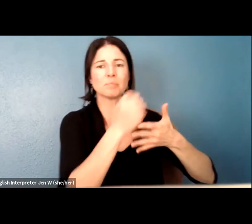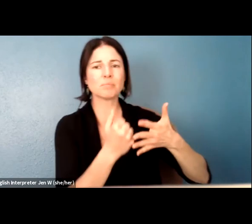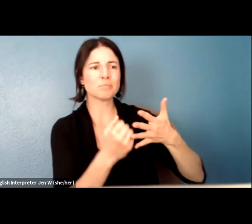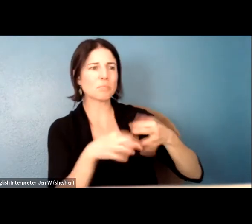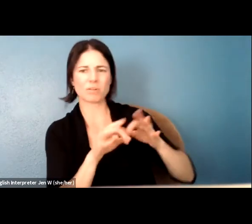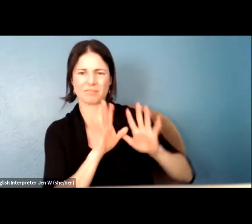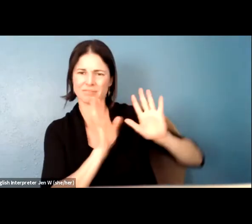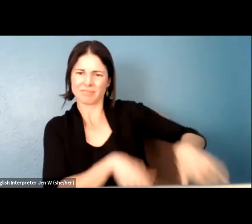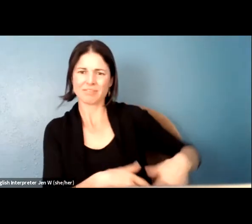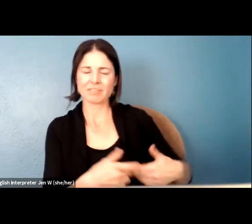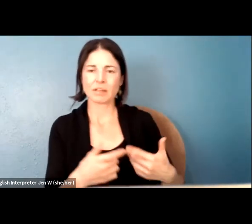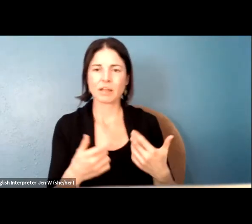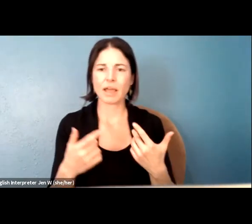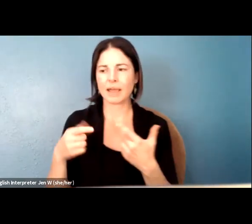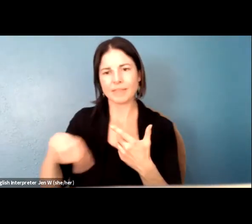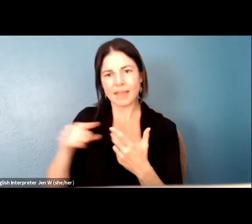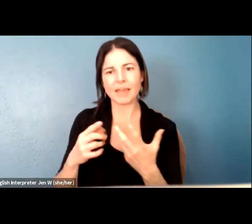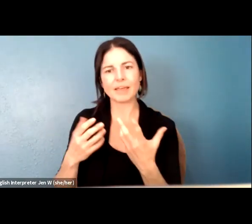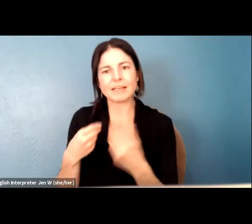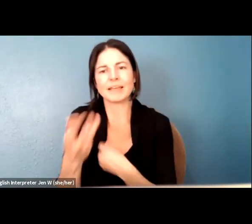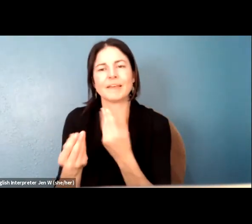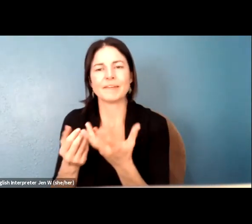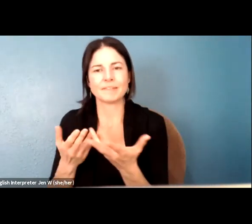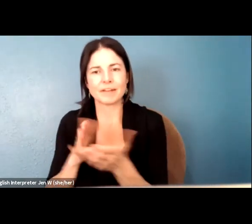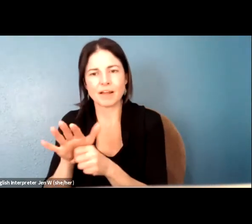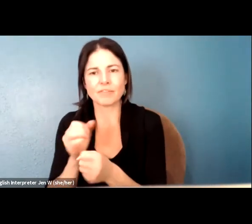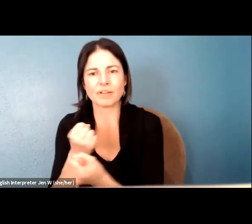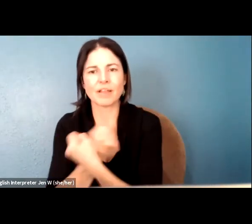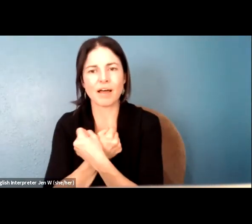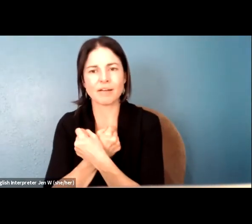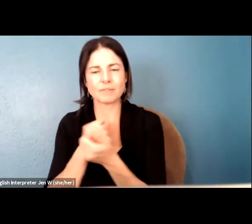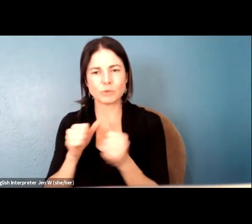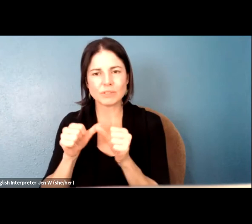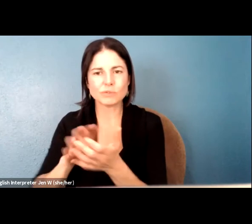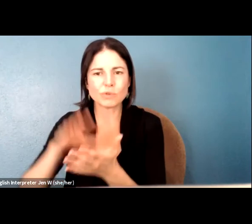unlearning, in order to learn I want to share with you this is